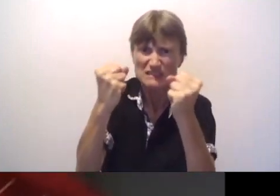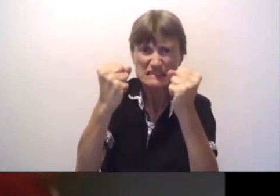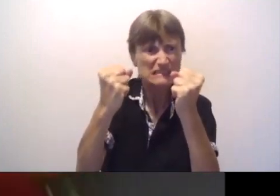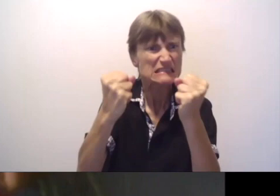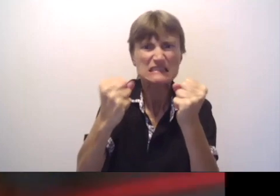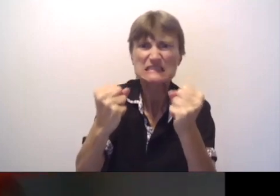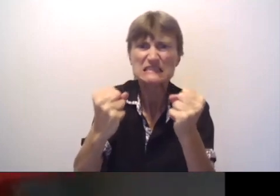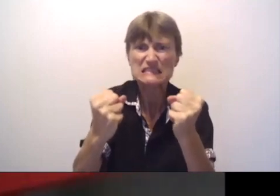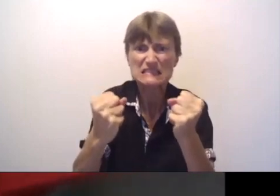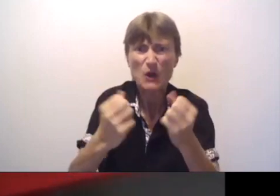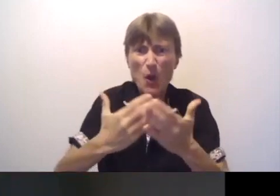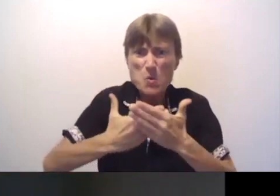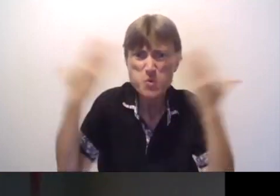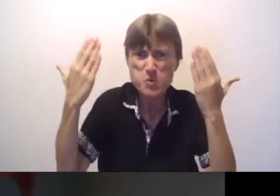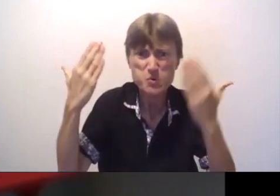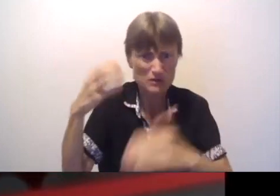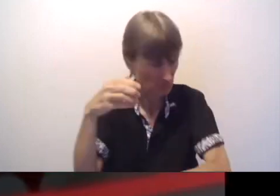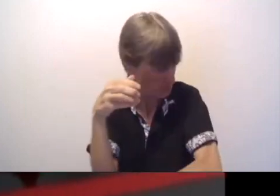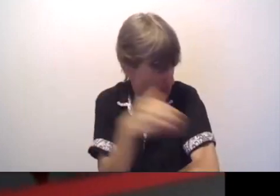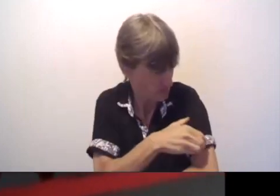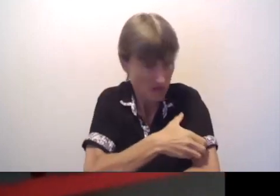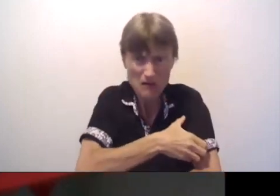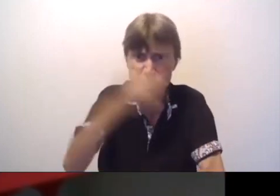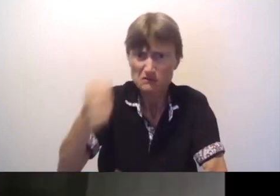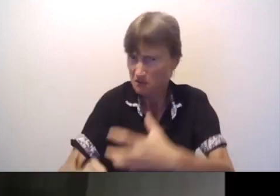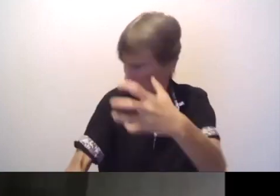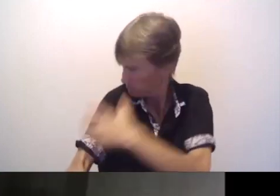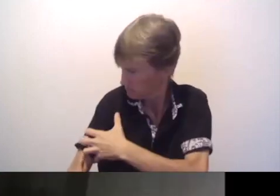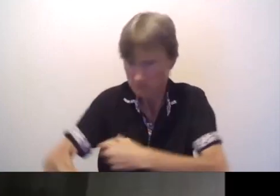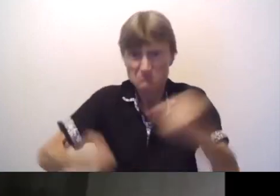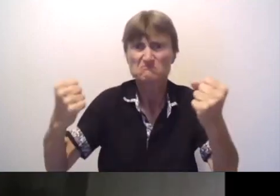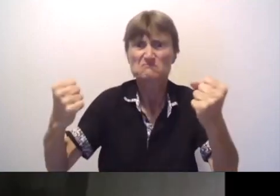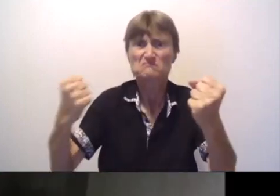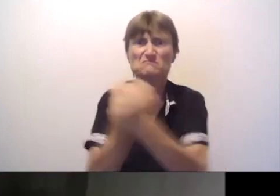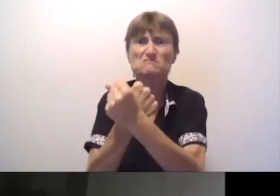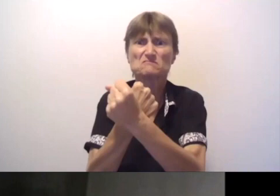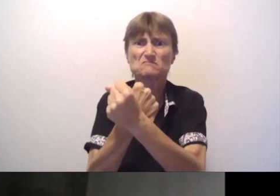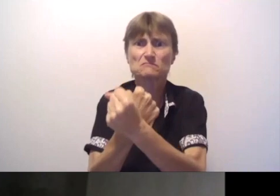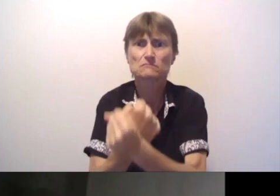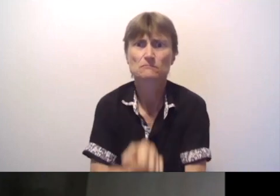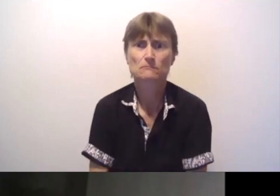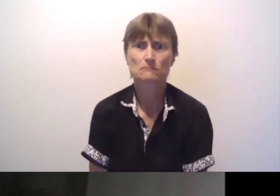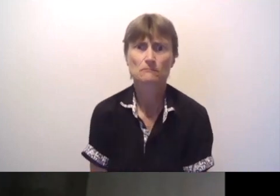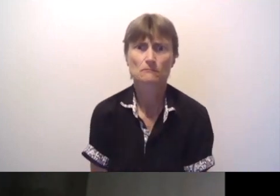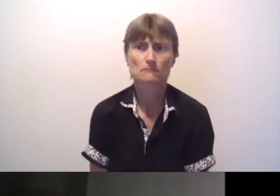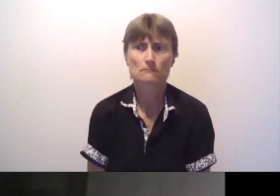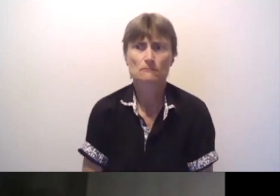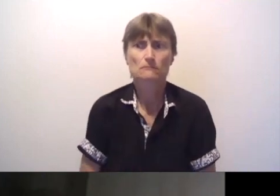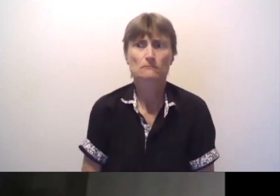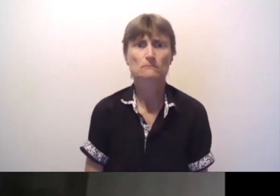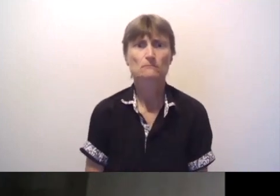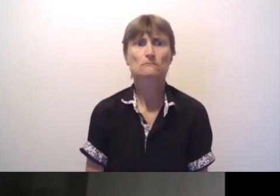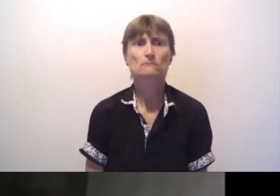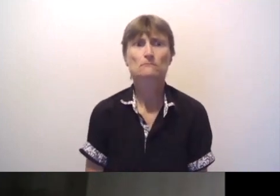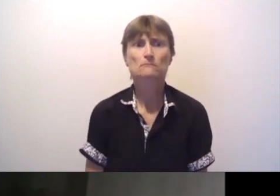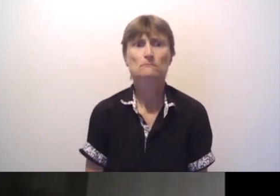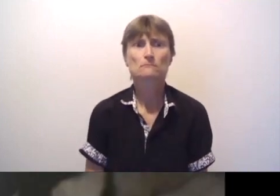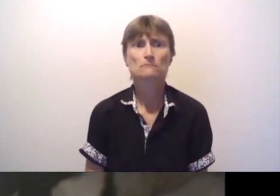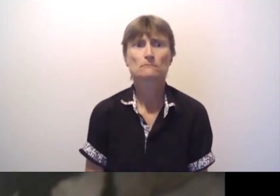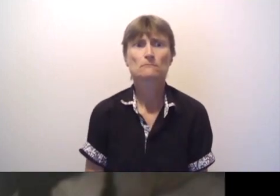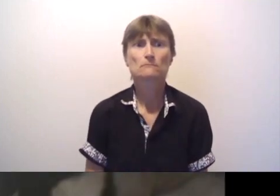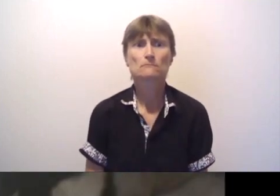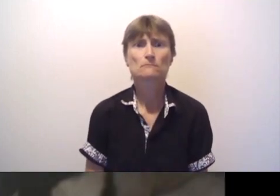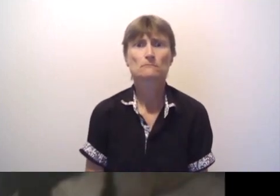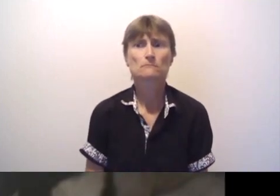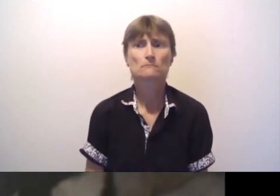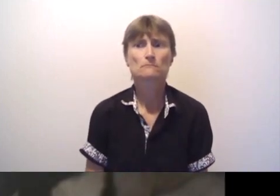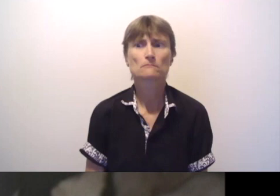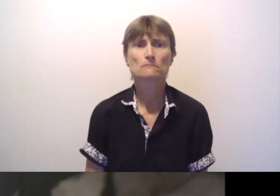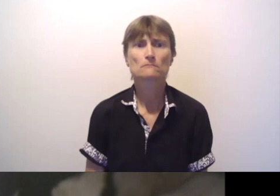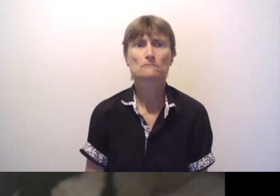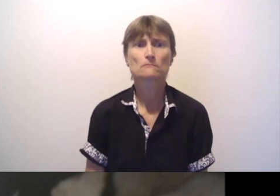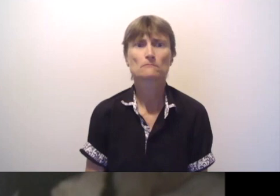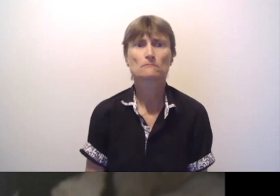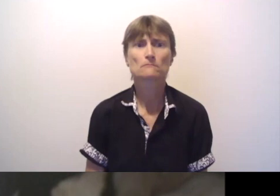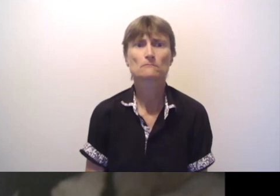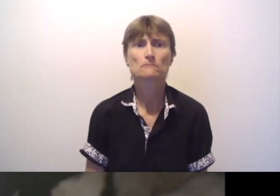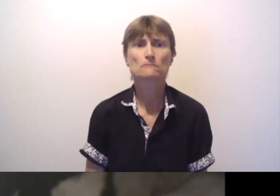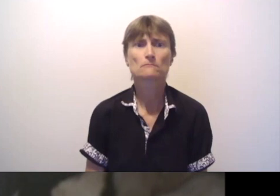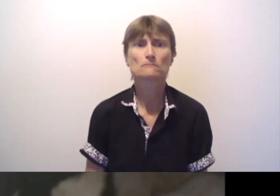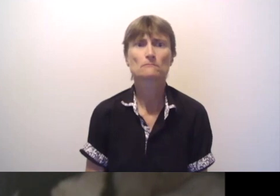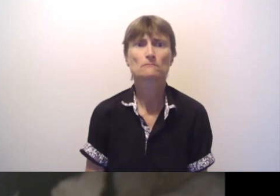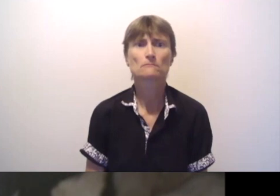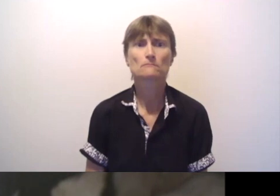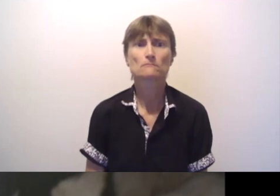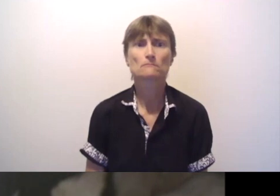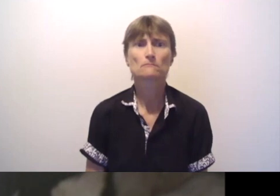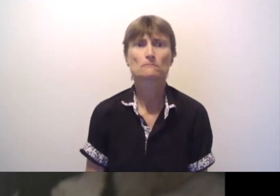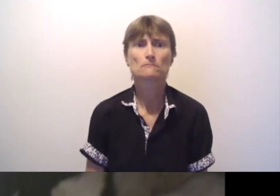without the power of money